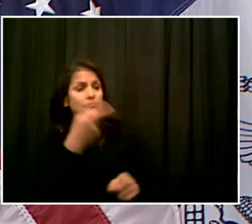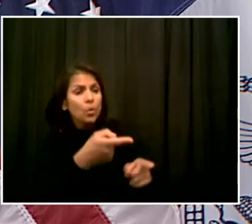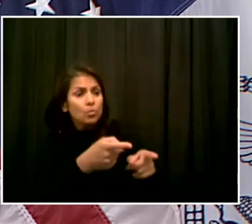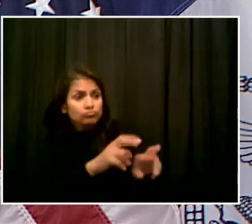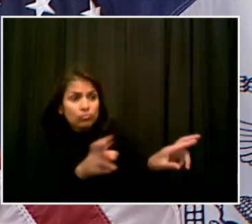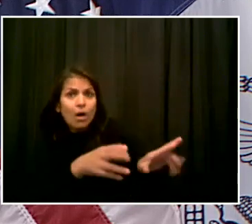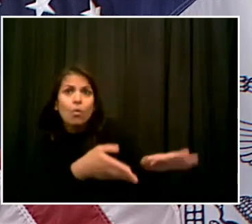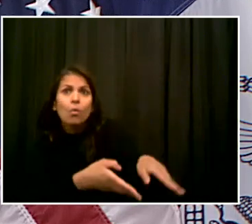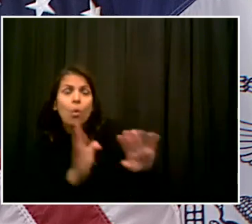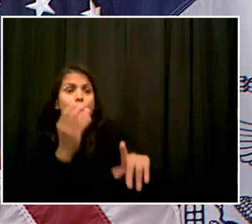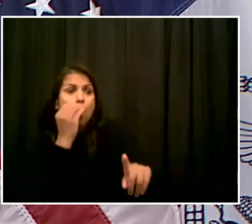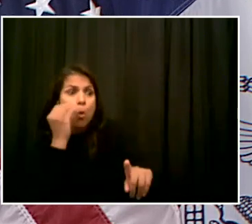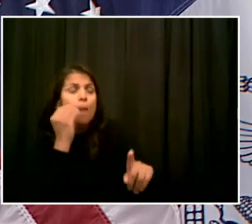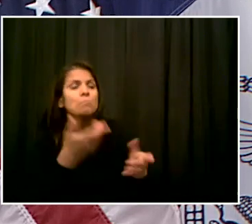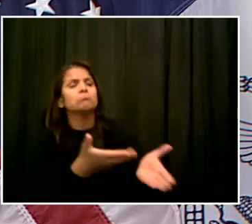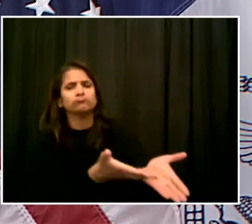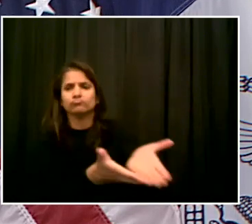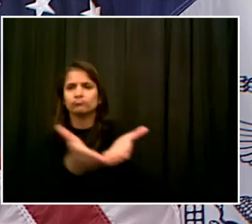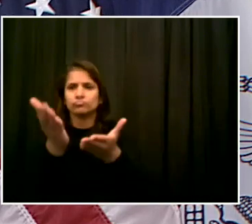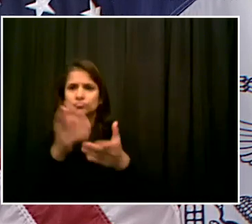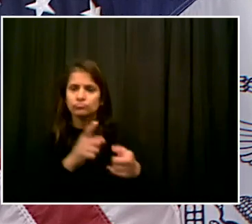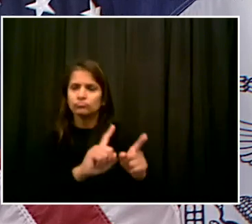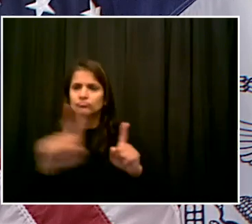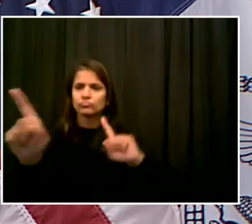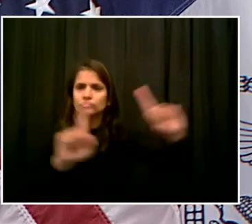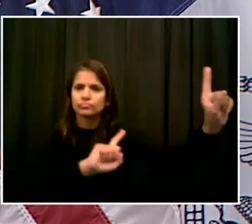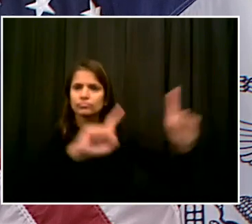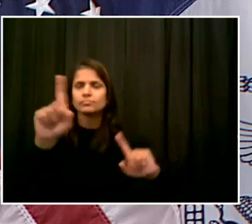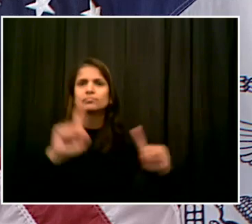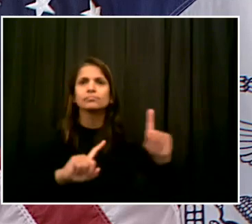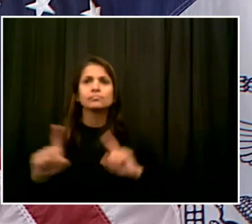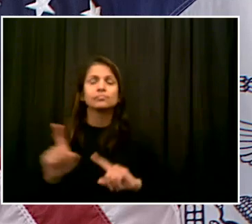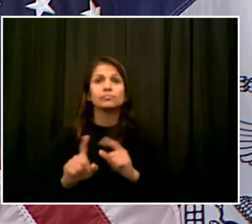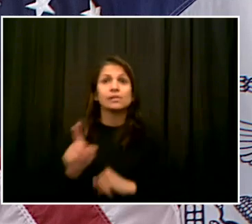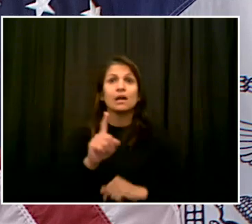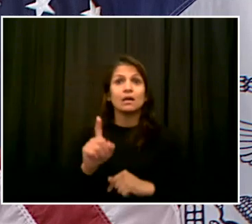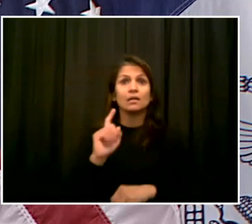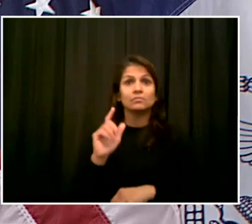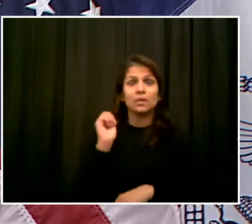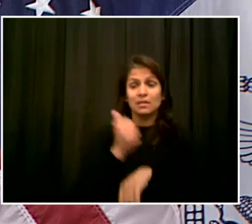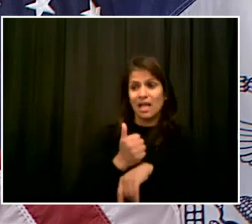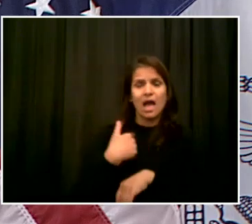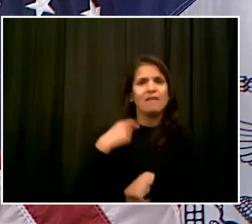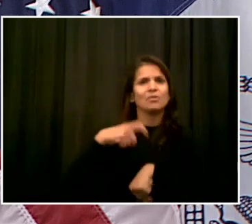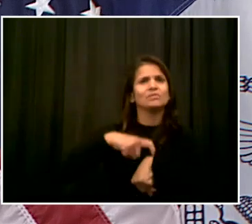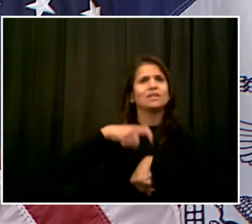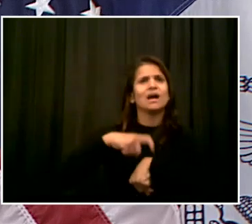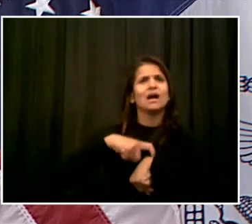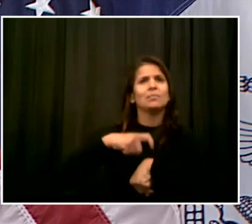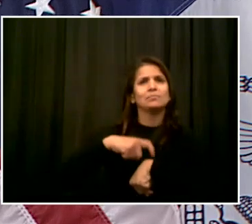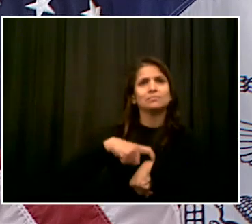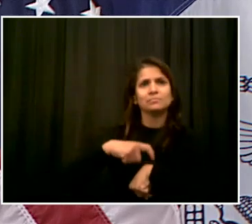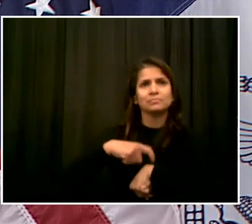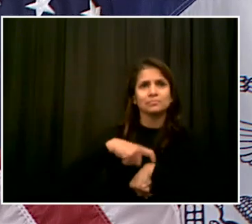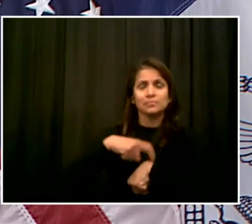AND THEY RON THEIR WAY HOME, WE UNDERSTAND THAT AND THAT CURFEW IS THERE TO ALLOW THEM TO ADREDS ASN Y